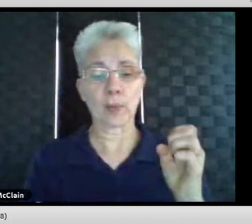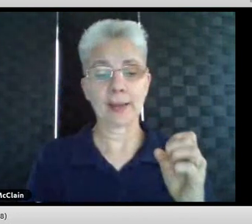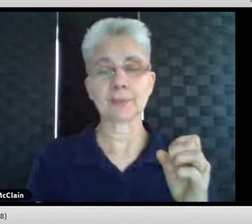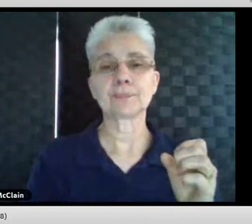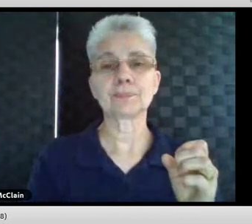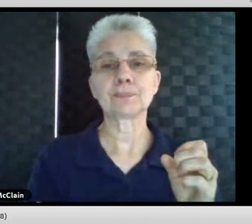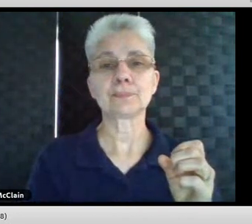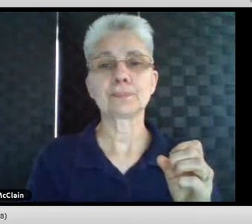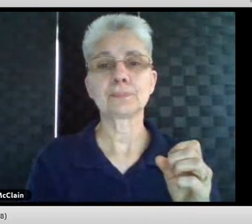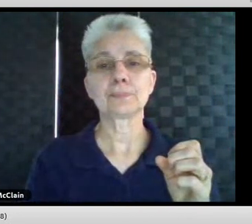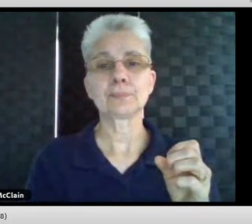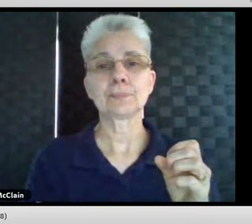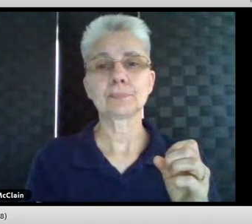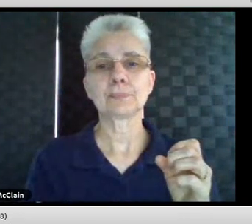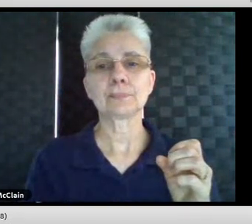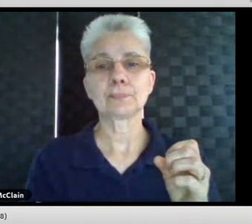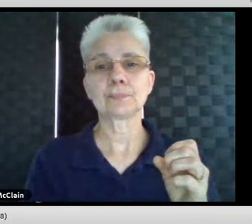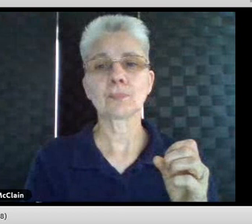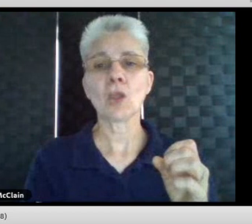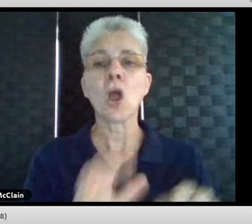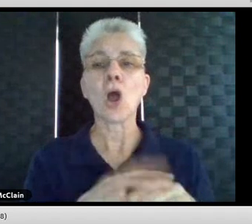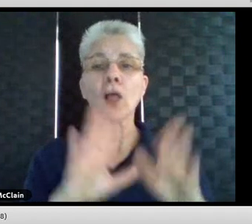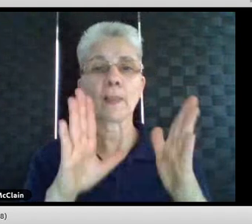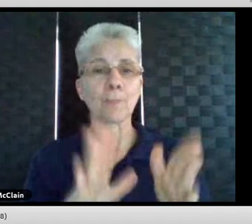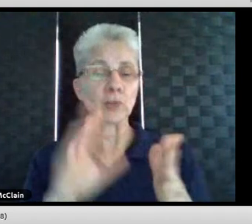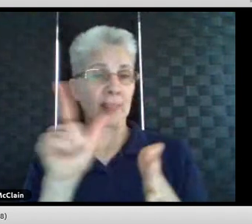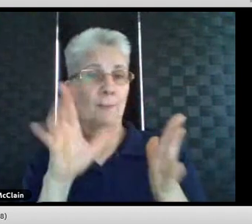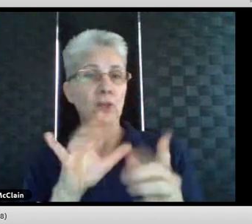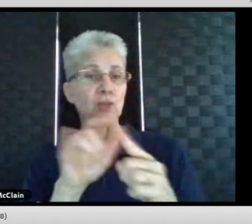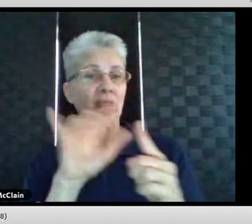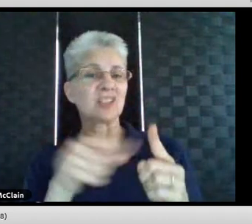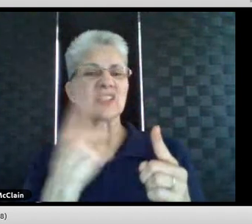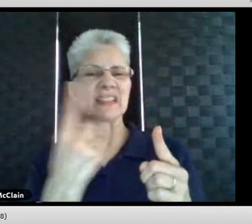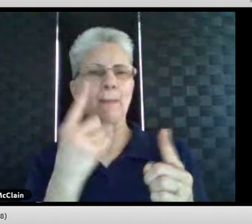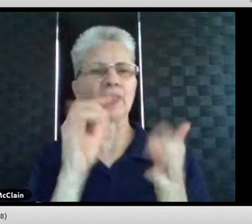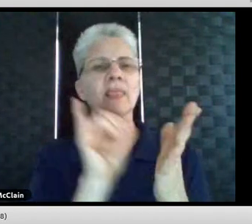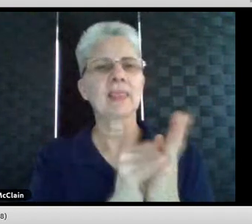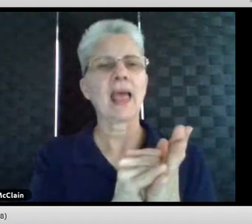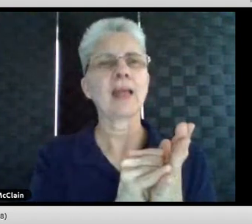on the person, on the librarian, and so this is just something I tell my students